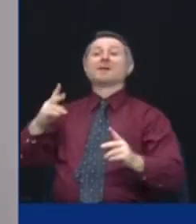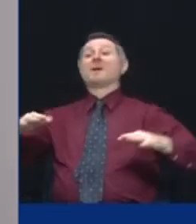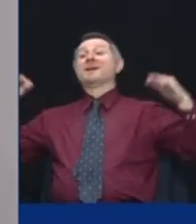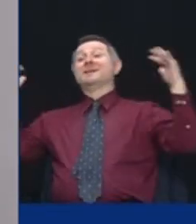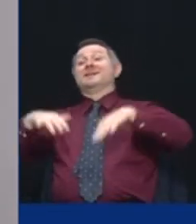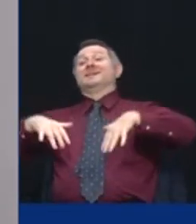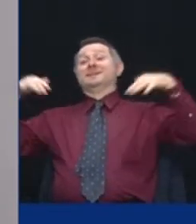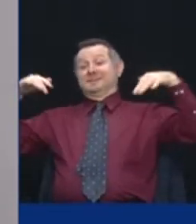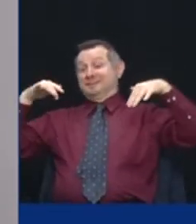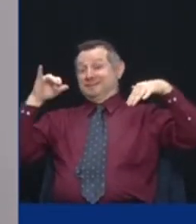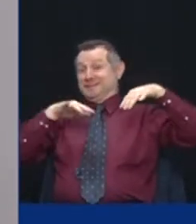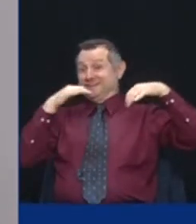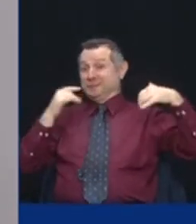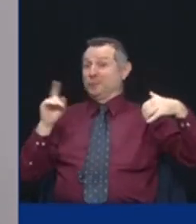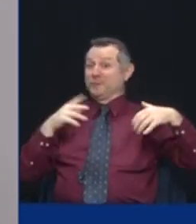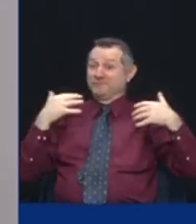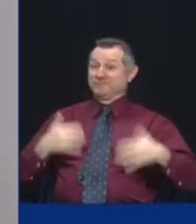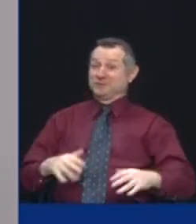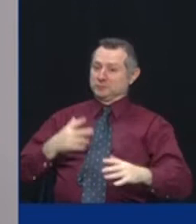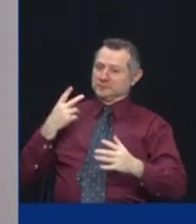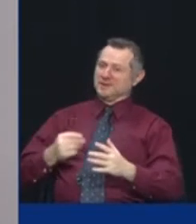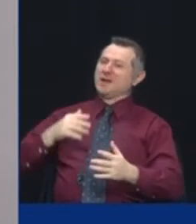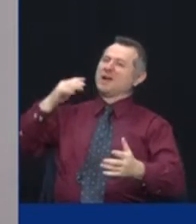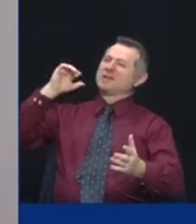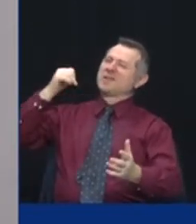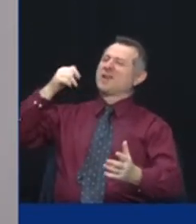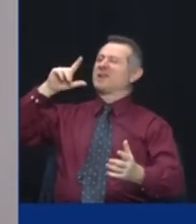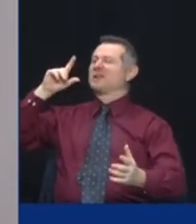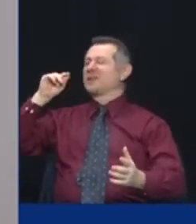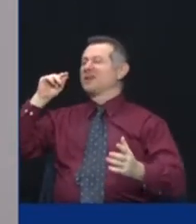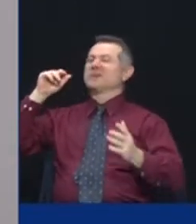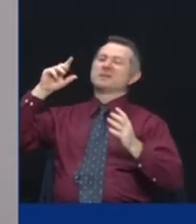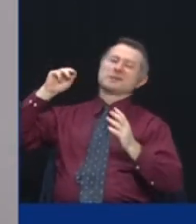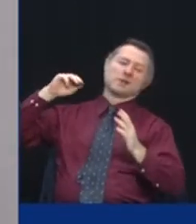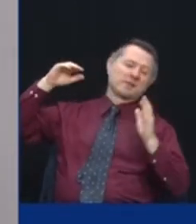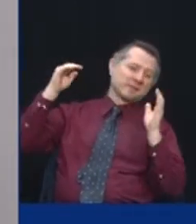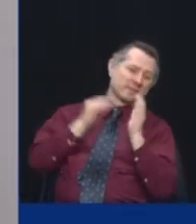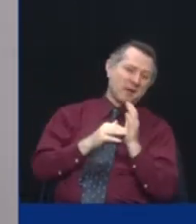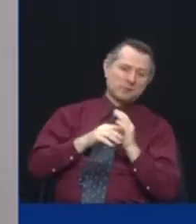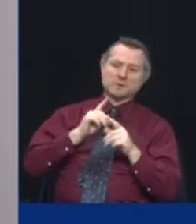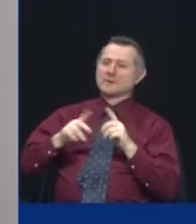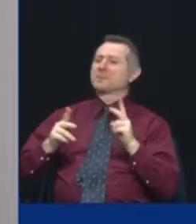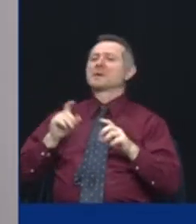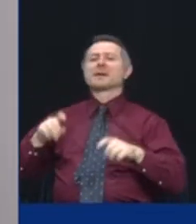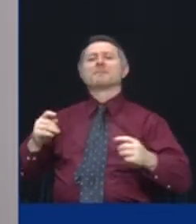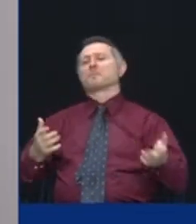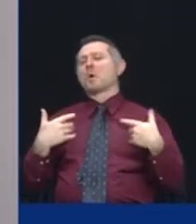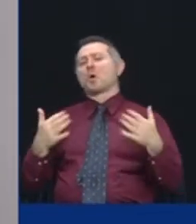HAVE BEEN OPERATING A VACCINE CENTER AT YANKEES STADIUM, WHICH IS REALLY IMPORTANT. WE VACCINATED TENS AND TENS OF